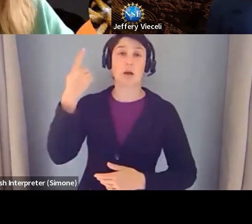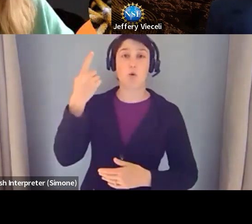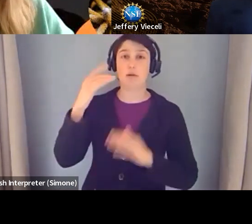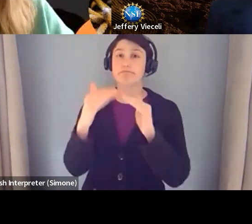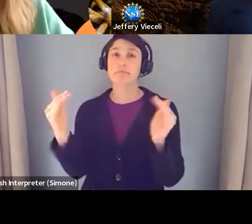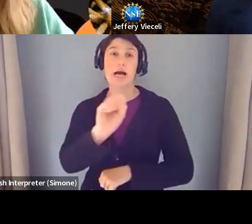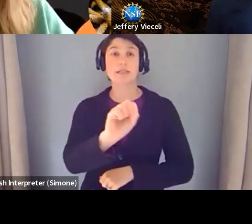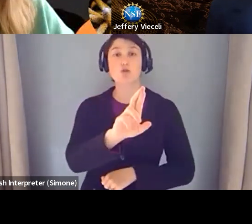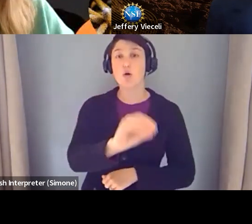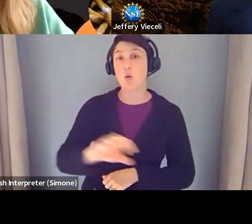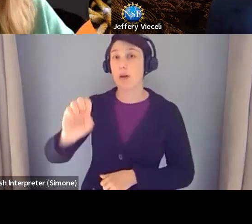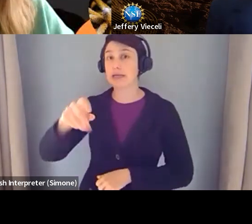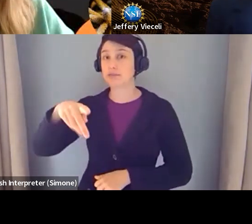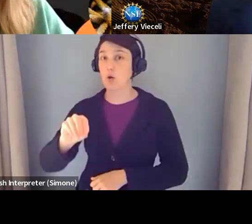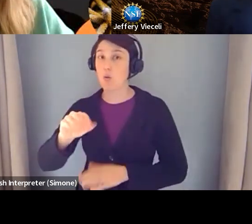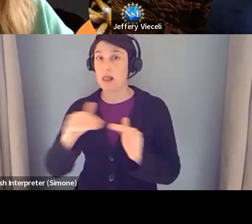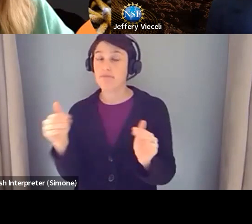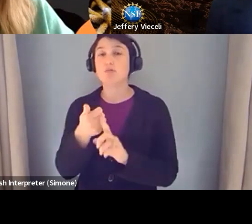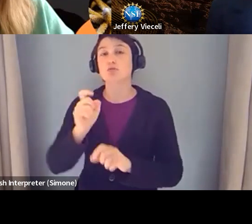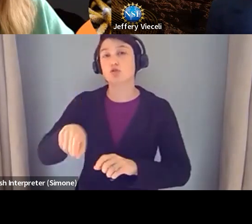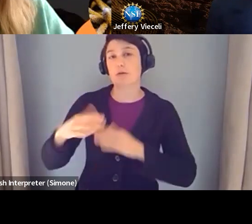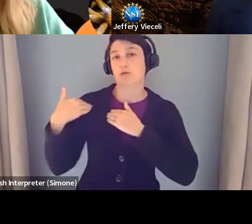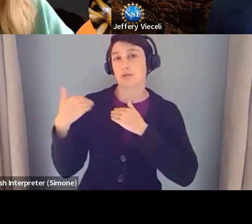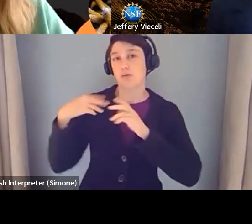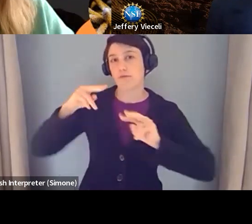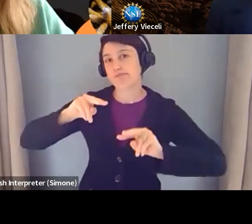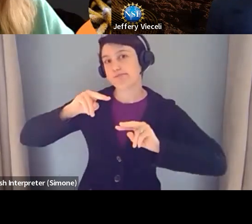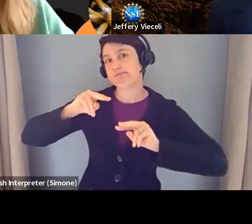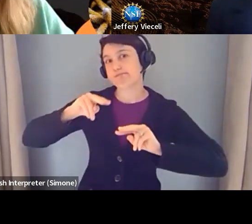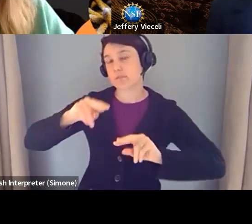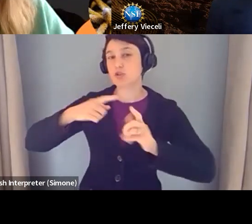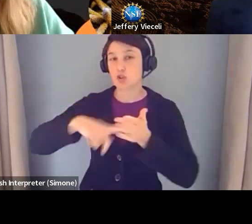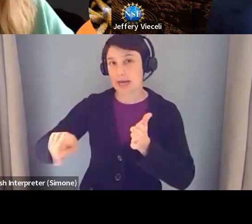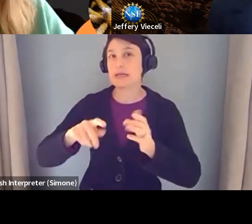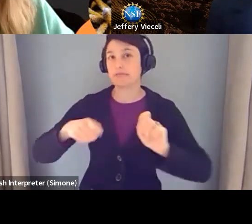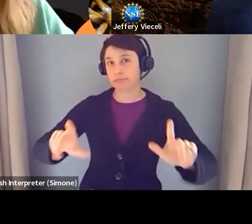or SPO should be responsible for checking that dashboard and following